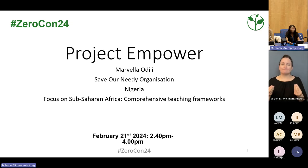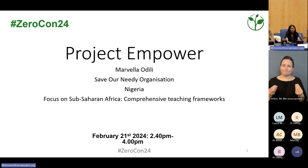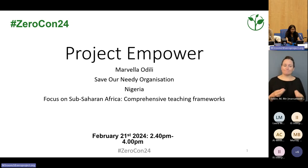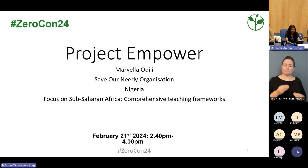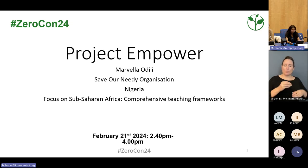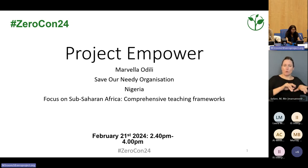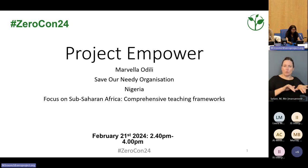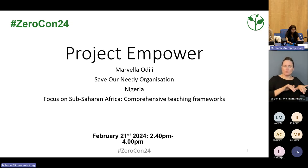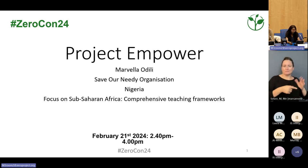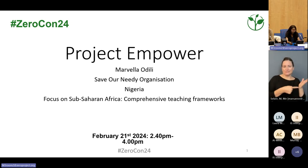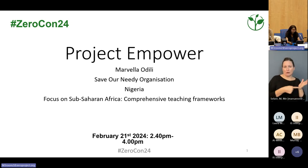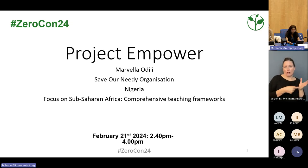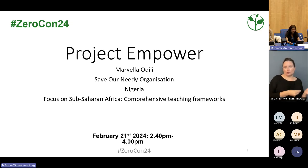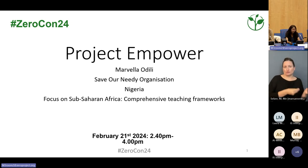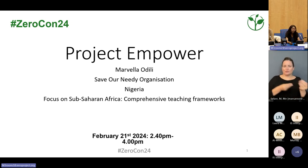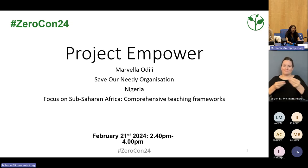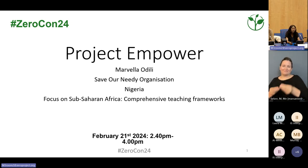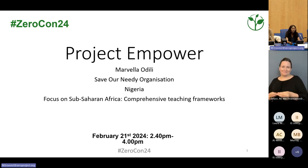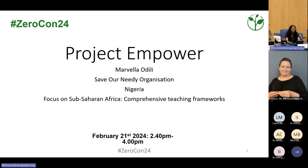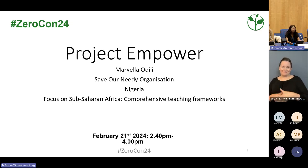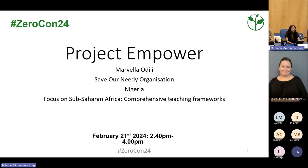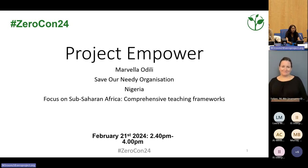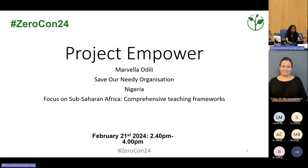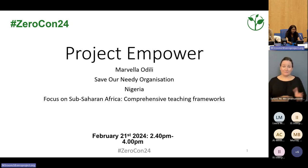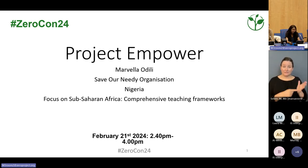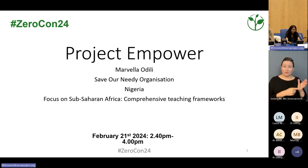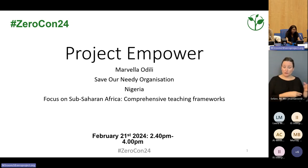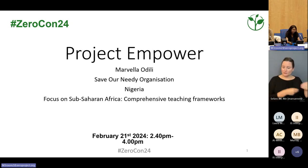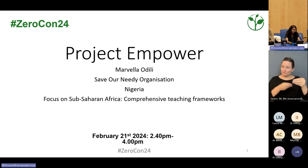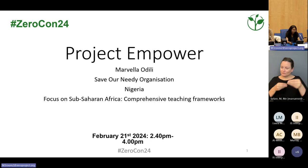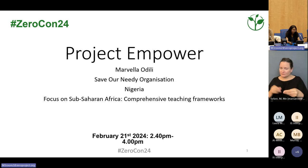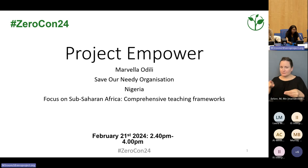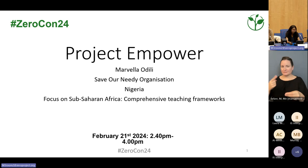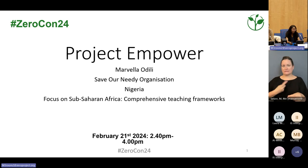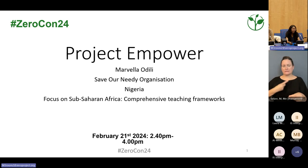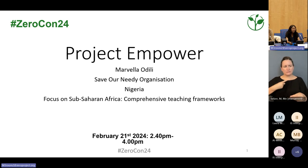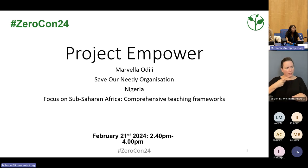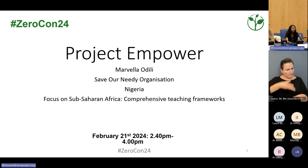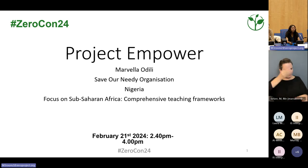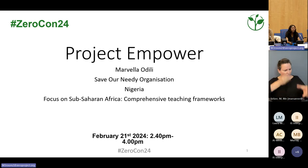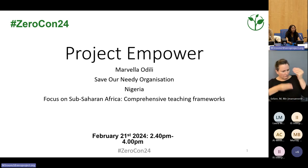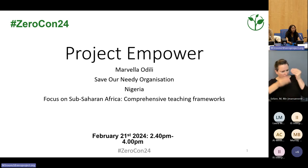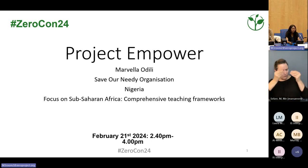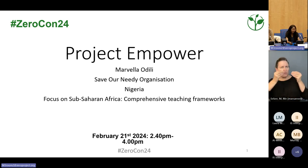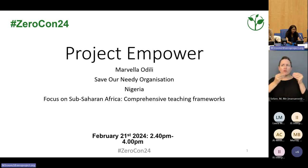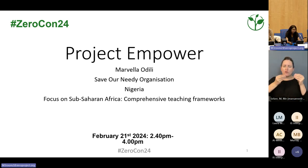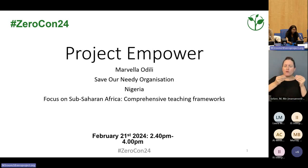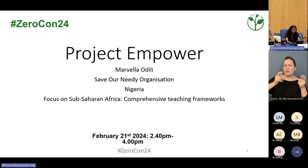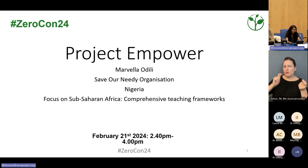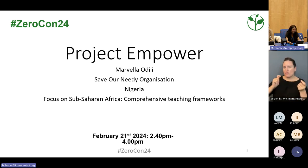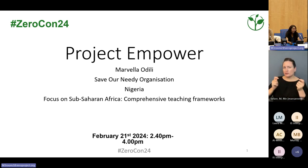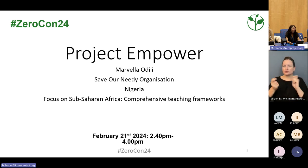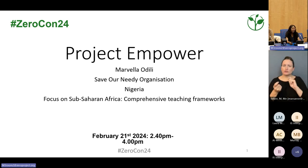and girls become financially independent, change their mindset from the might of victims to leaders